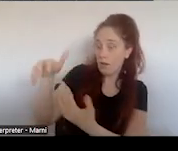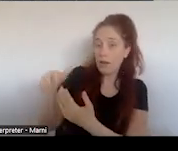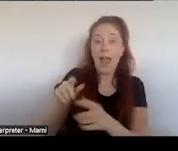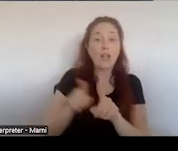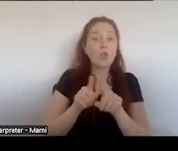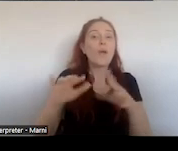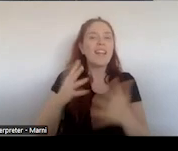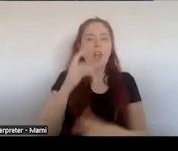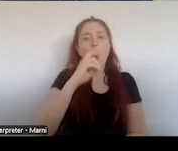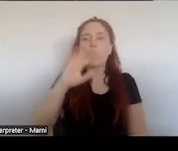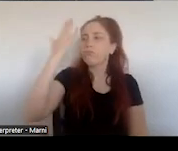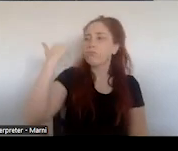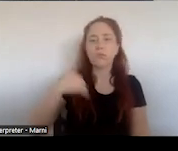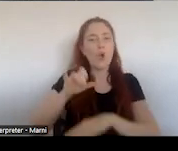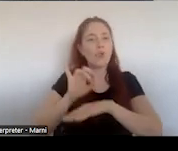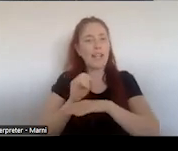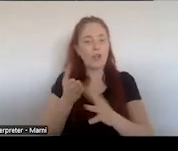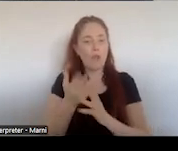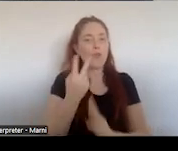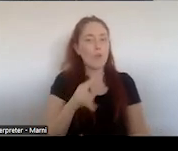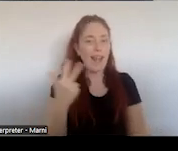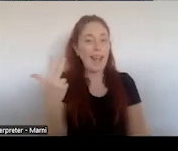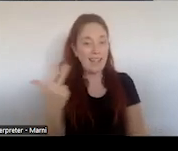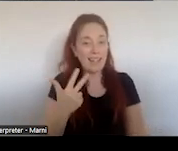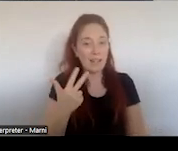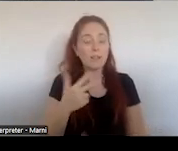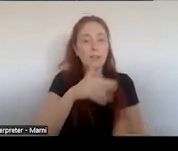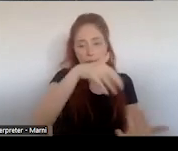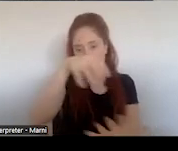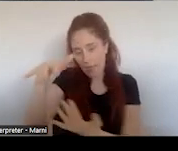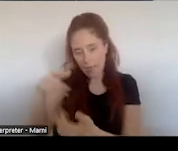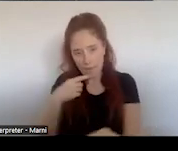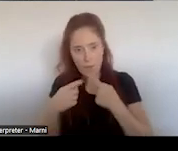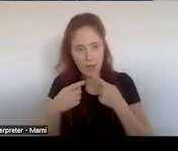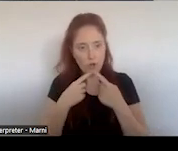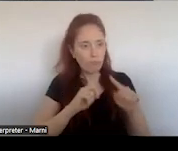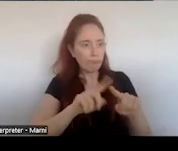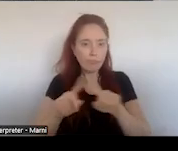So we looked at the findings from the 2018 consultation and submissions, and we tried to